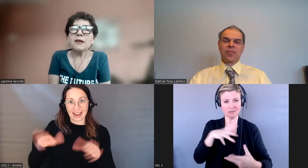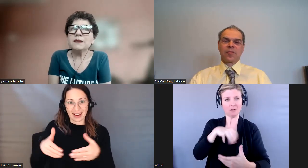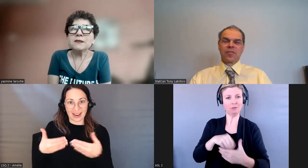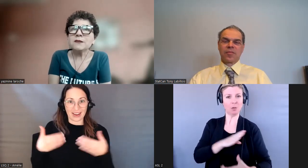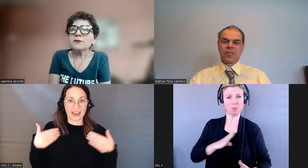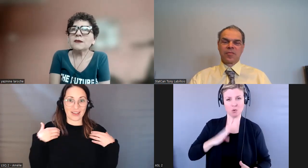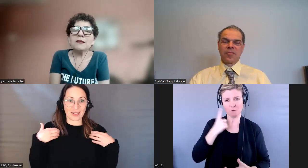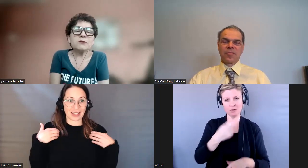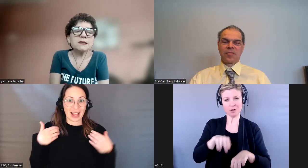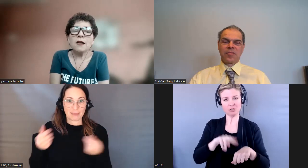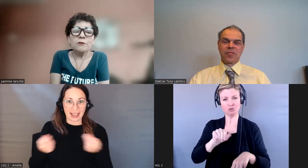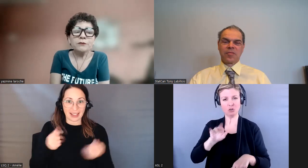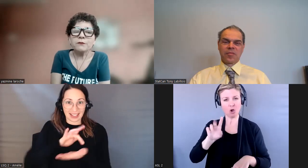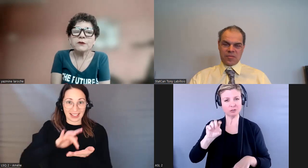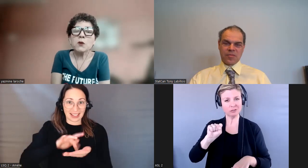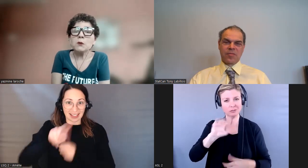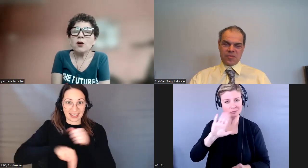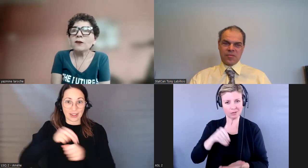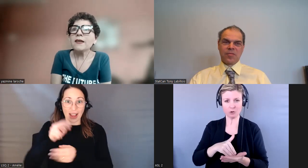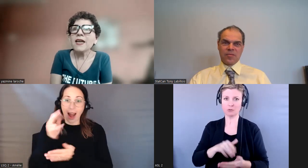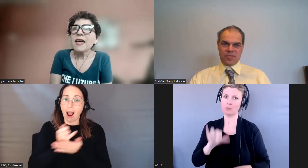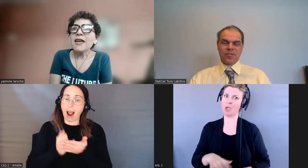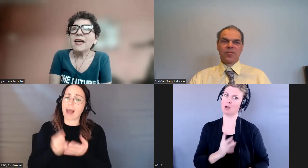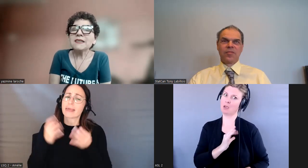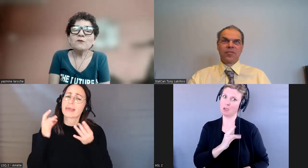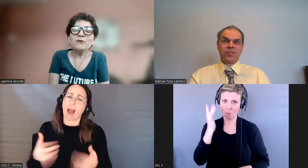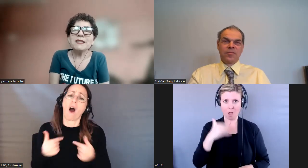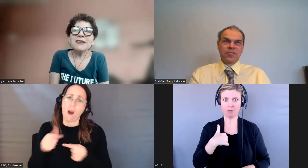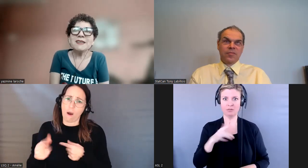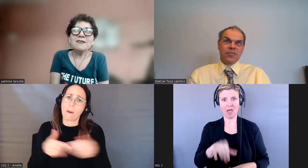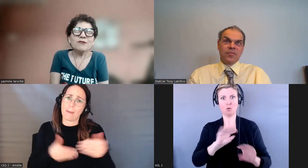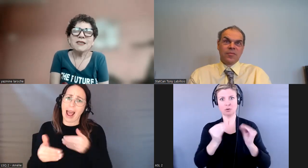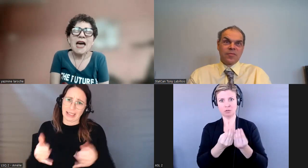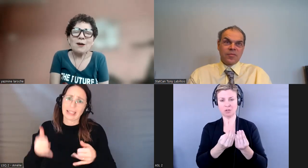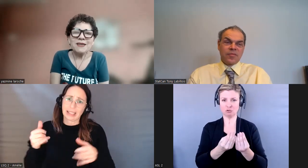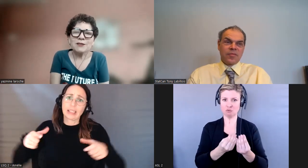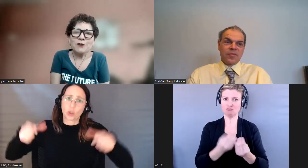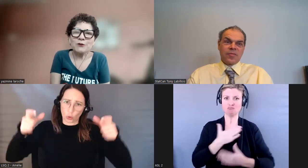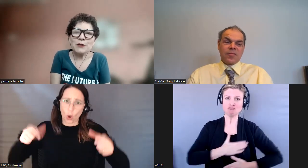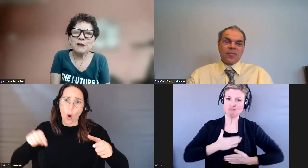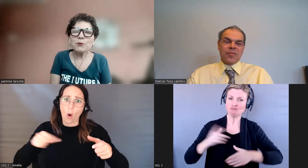institution that I've just loved for so long and I'm really really happy to have joined